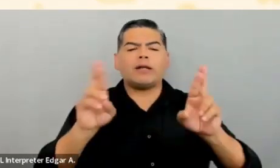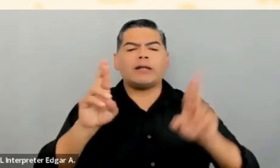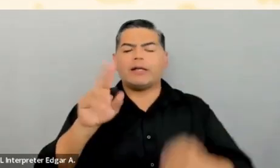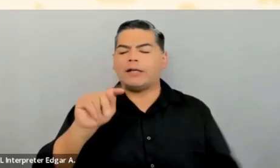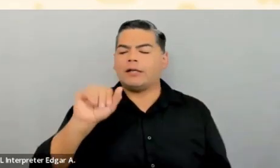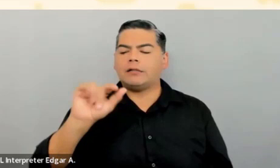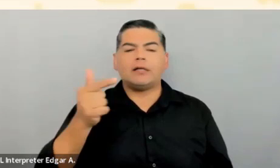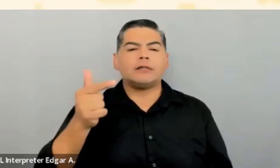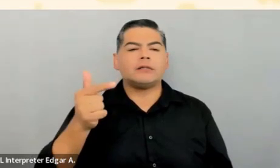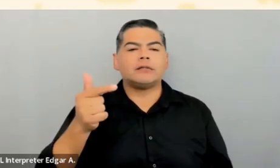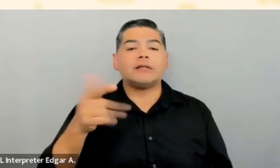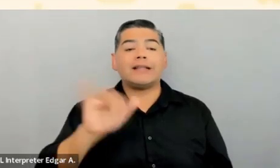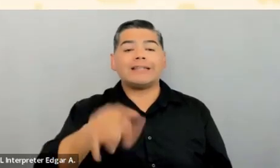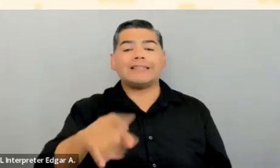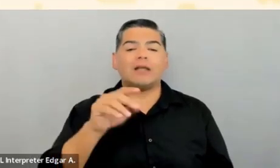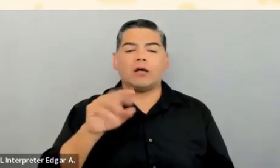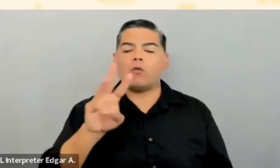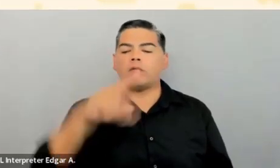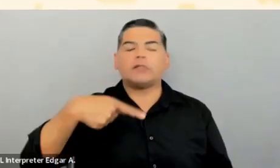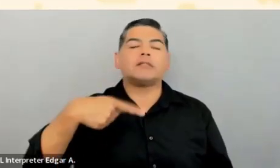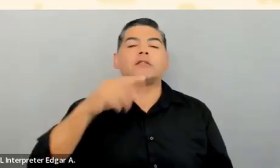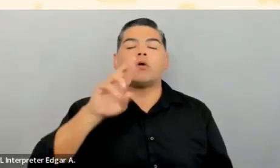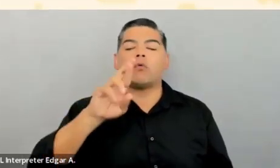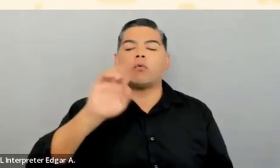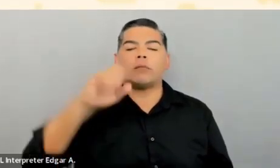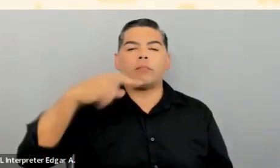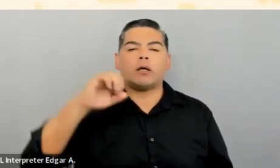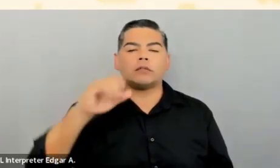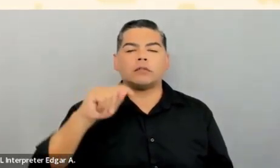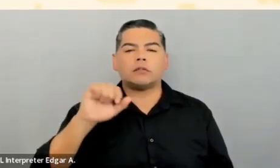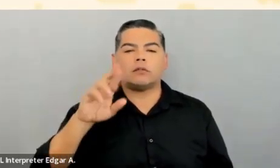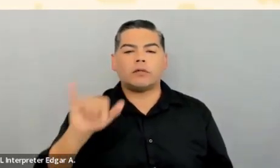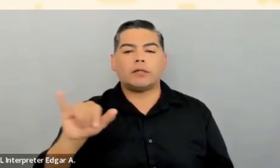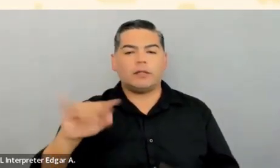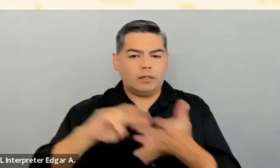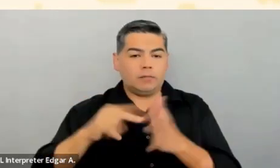in the WordPress repository, and it means it covers some content.